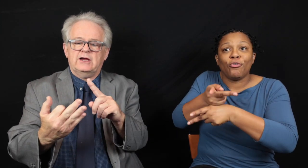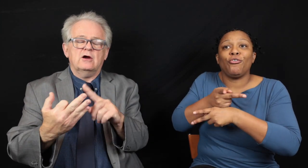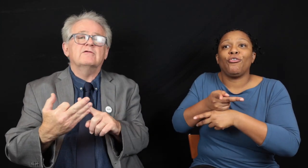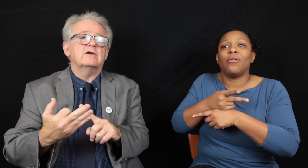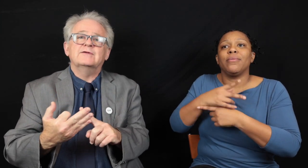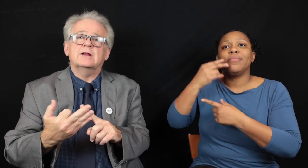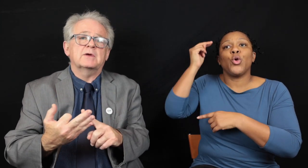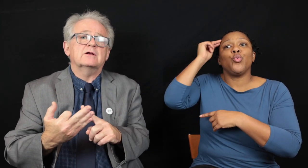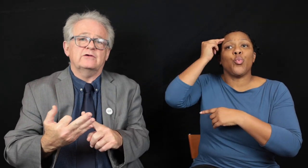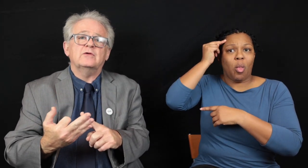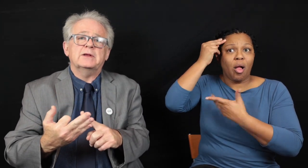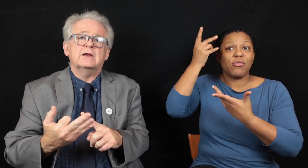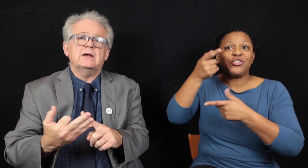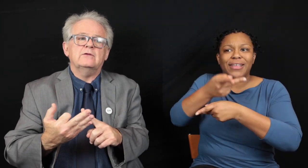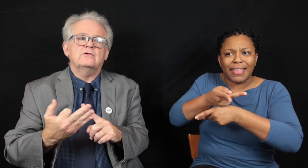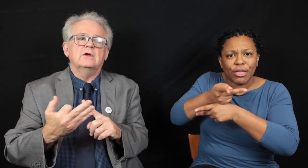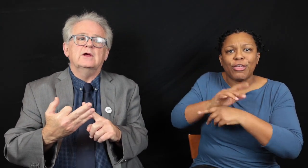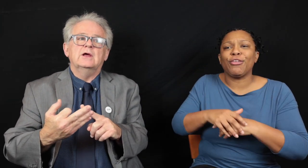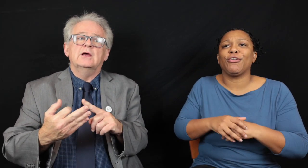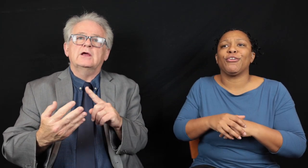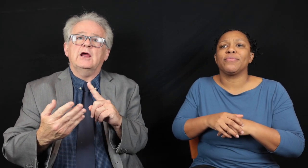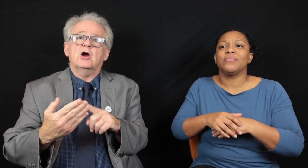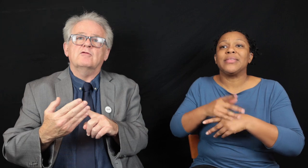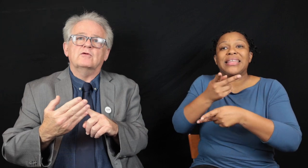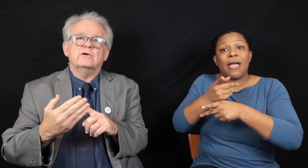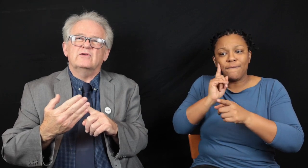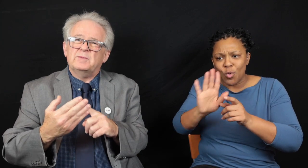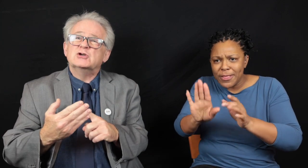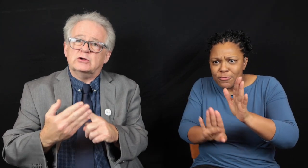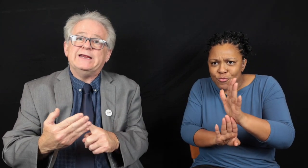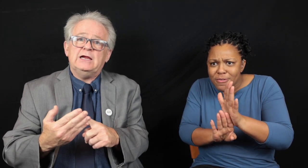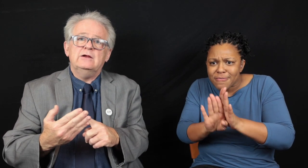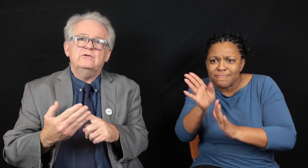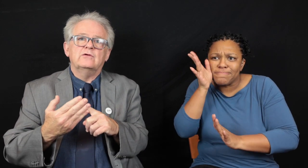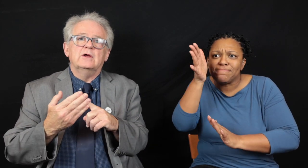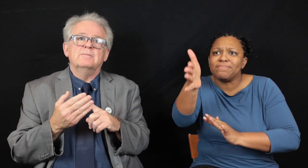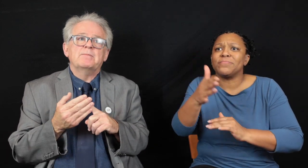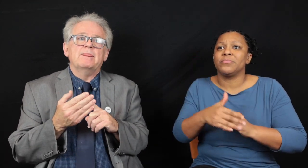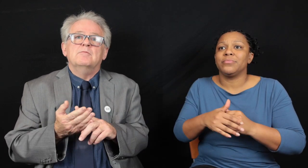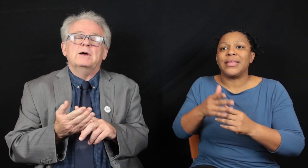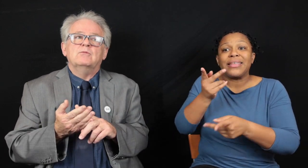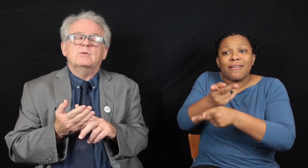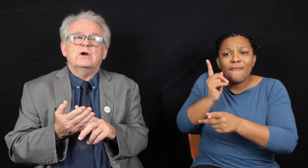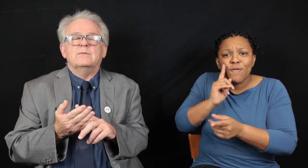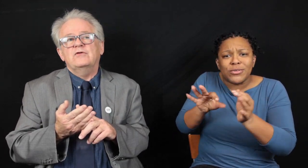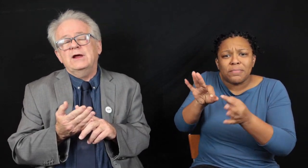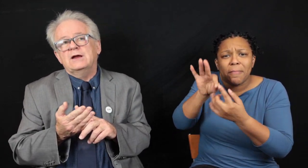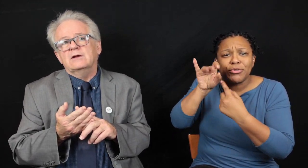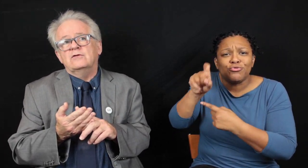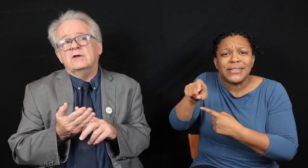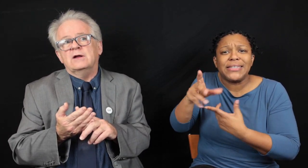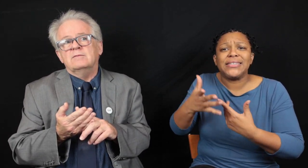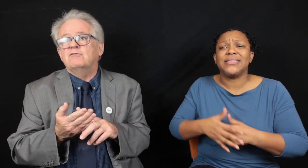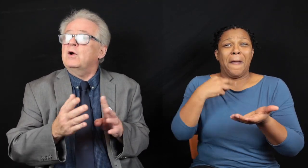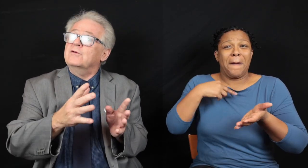care for developmental disabilities, care for special needs. I’m just saying that if we were